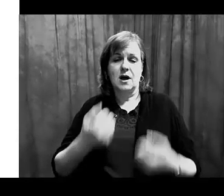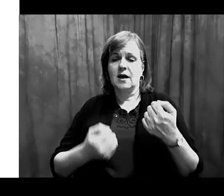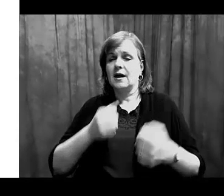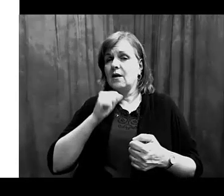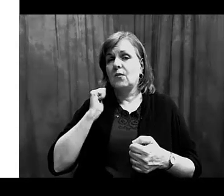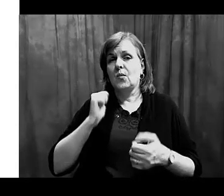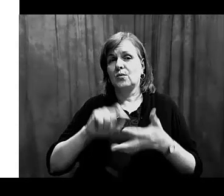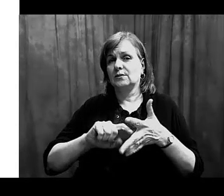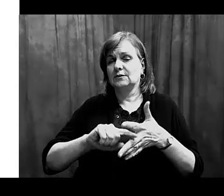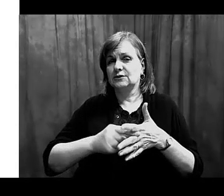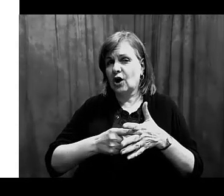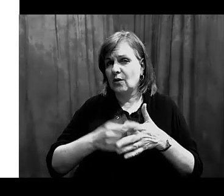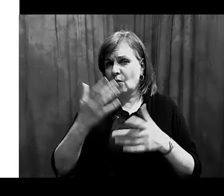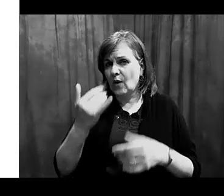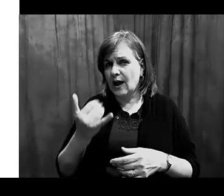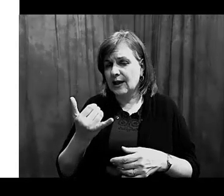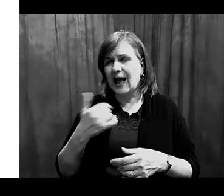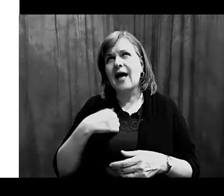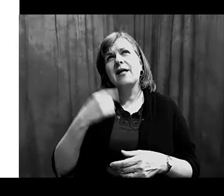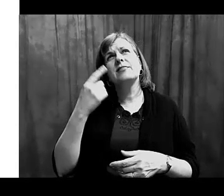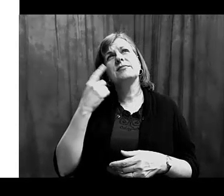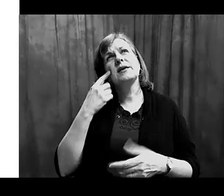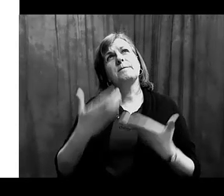could be hypotheses - my car doesn't start